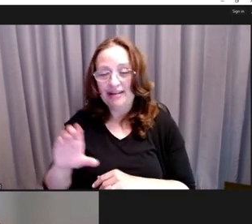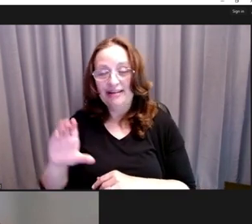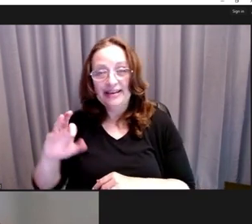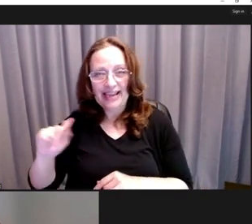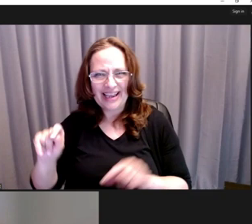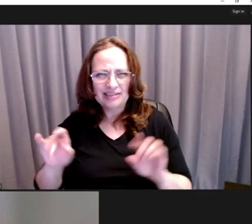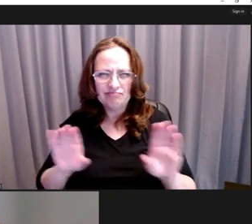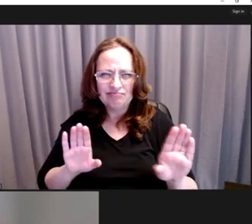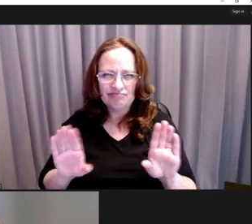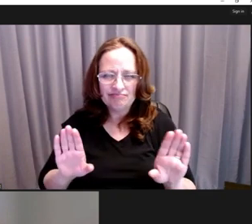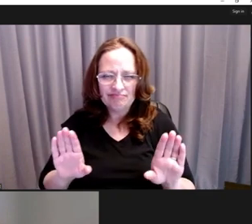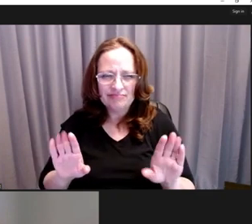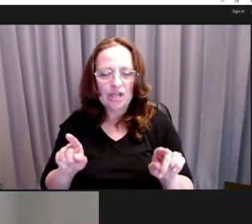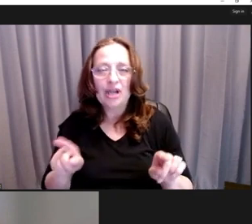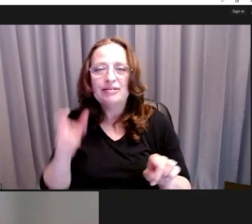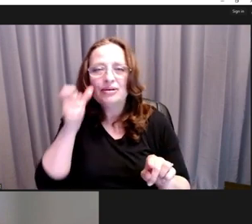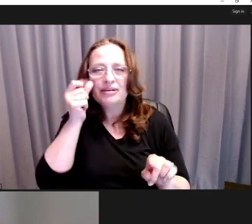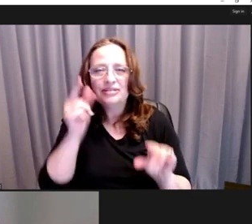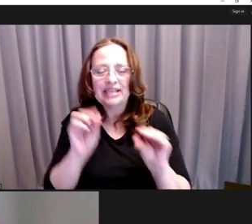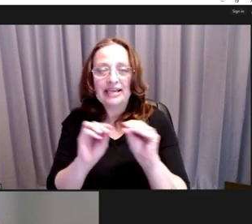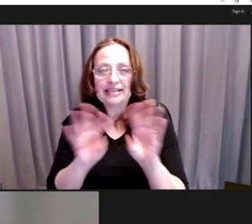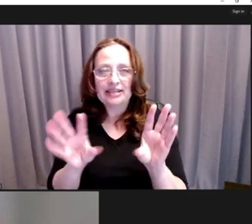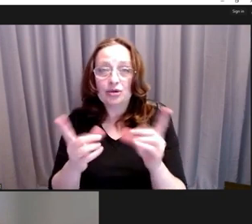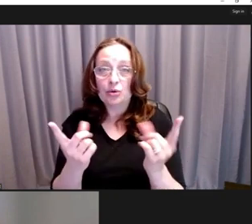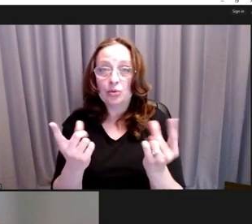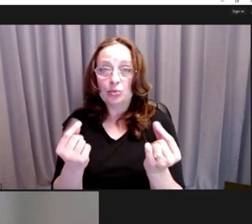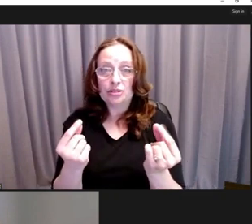choosing one or the other. There's certainly not a better or worse one.